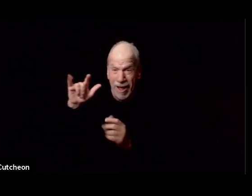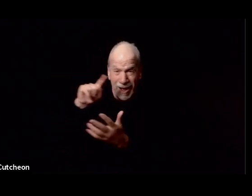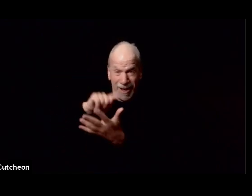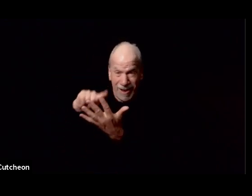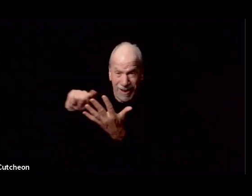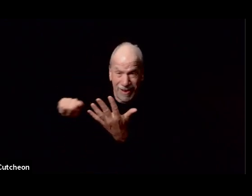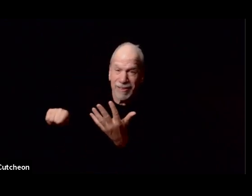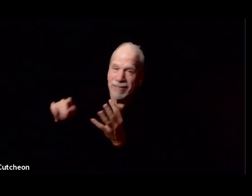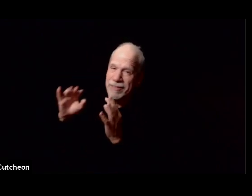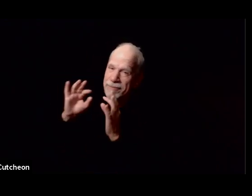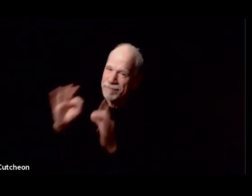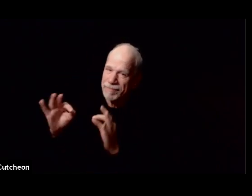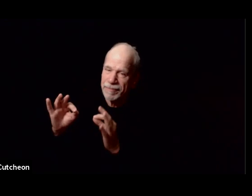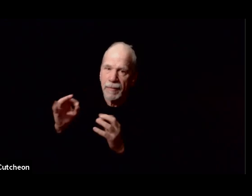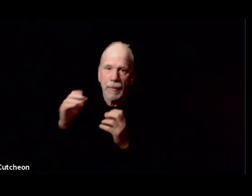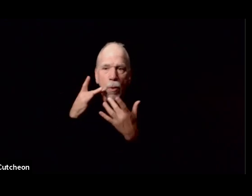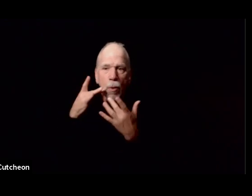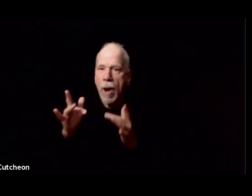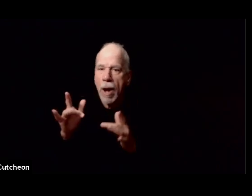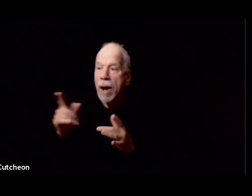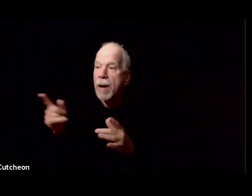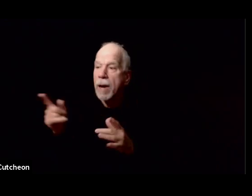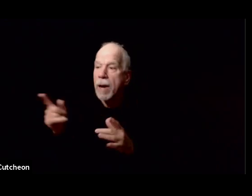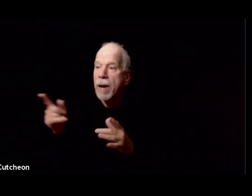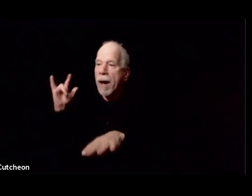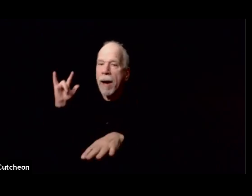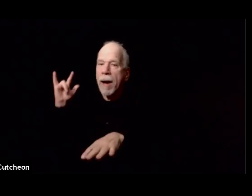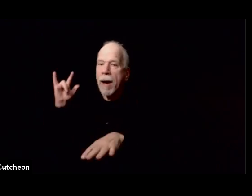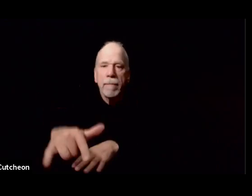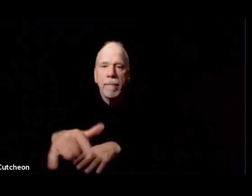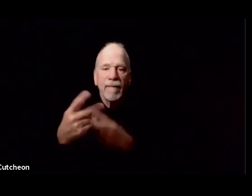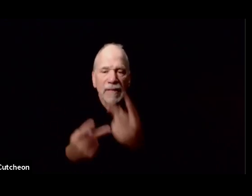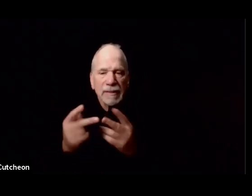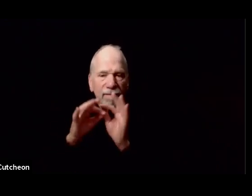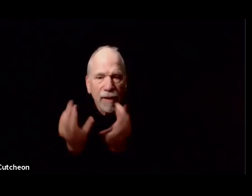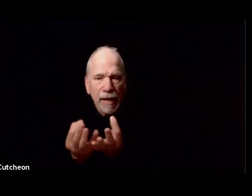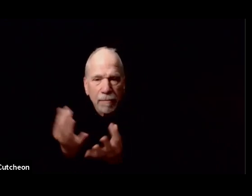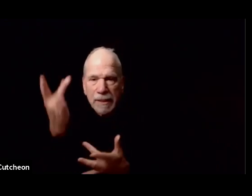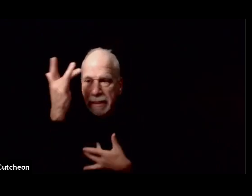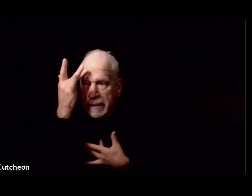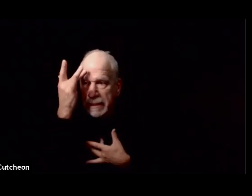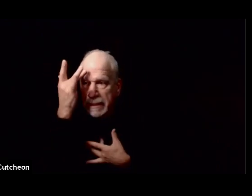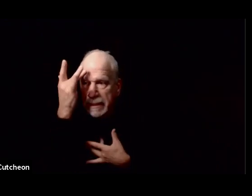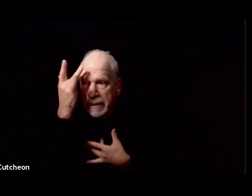or for other reasons when you you must travel, you can be assured that you are traveling